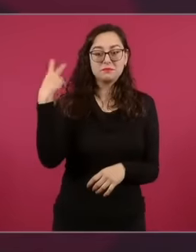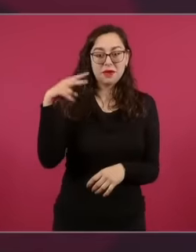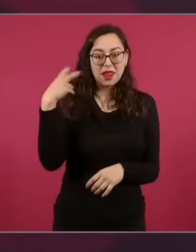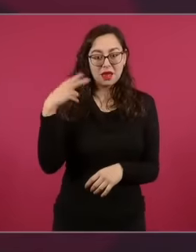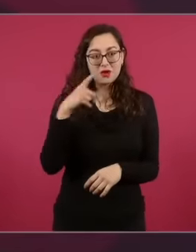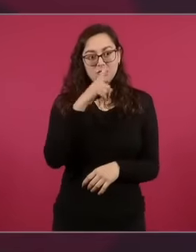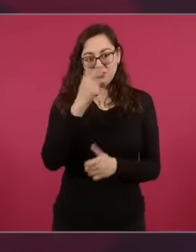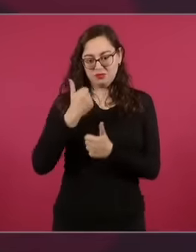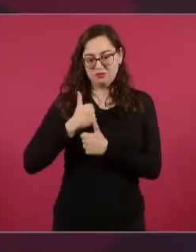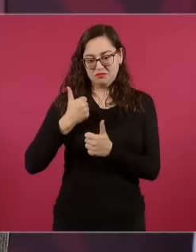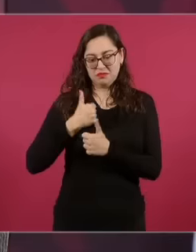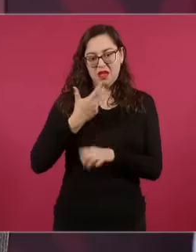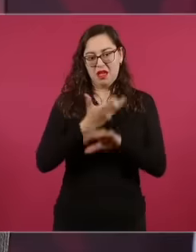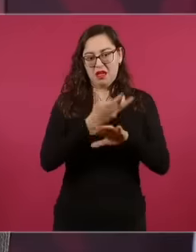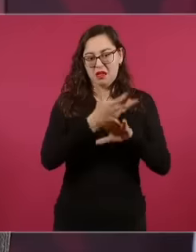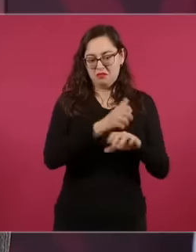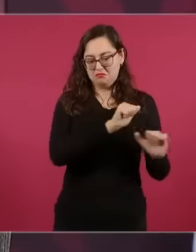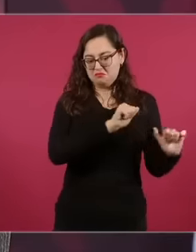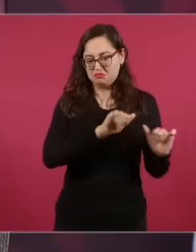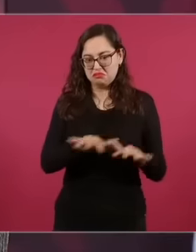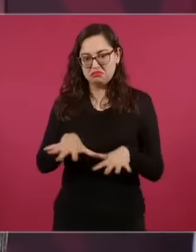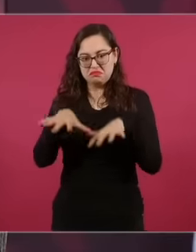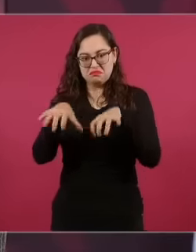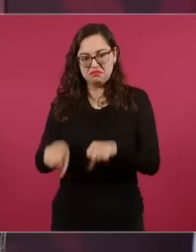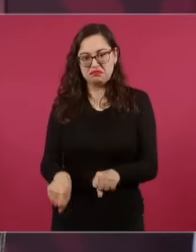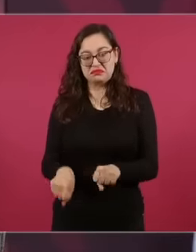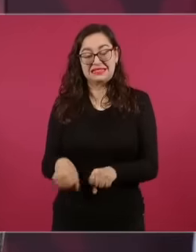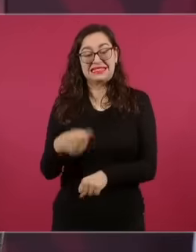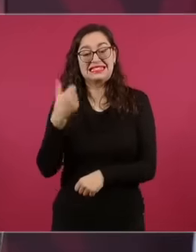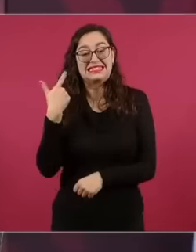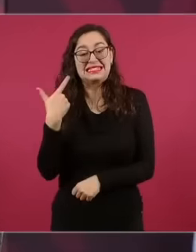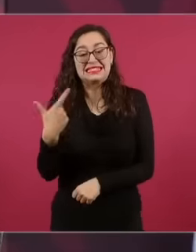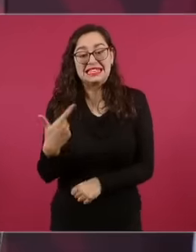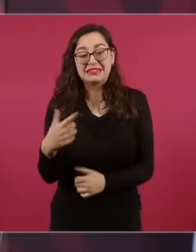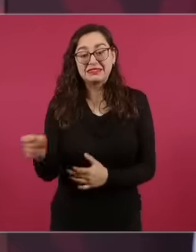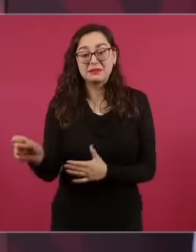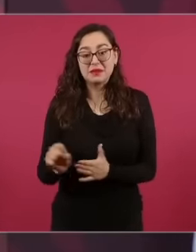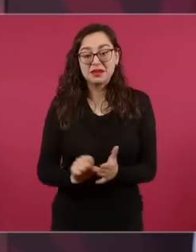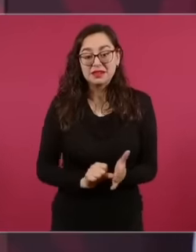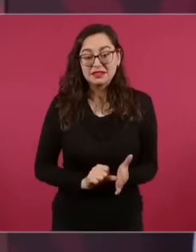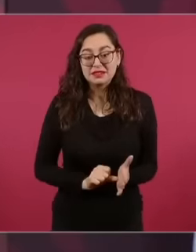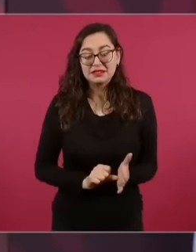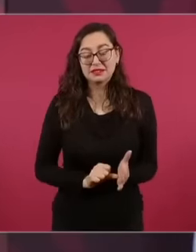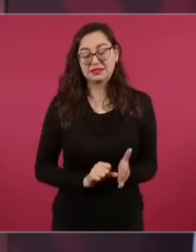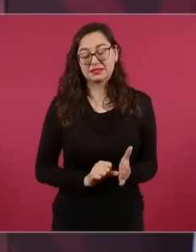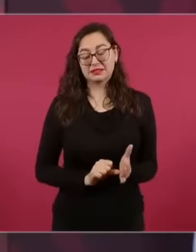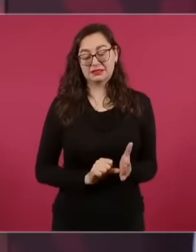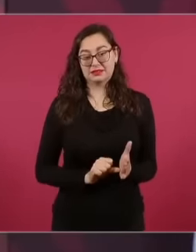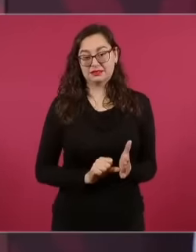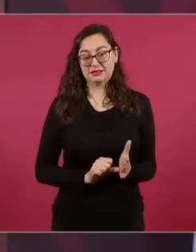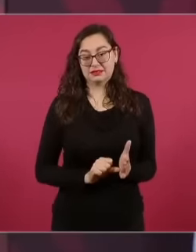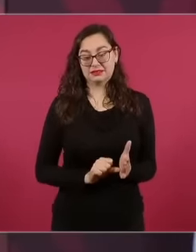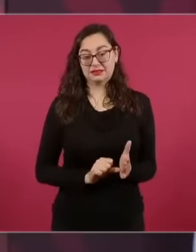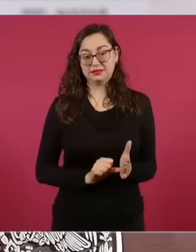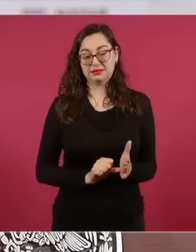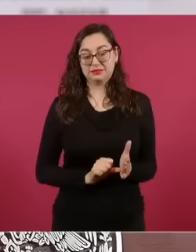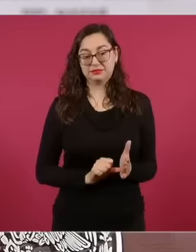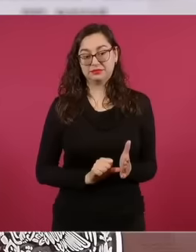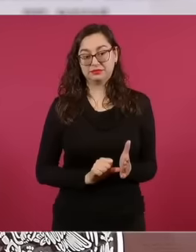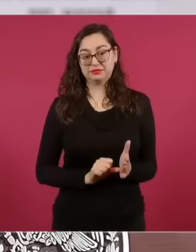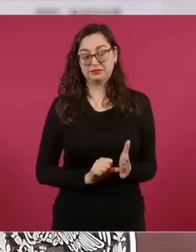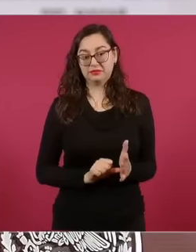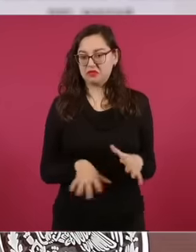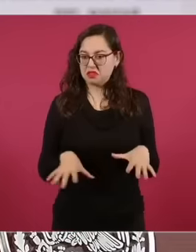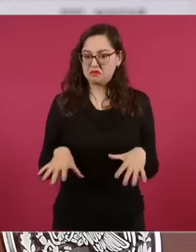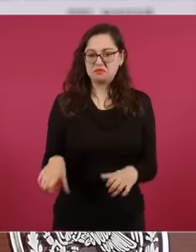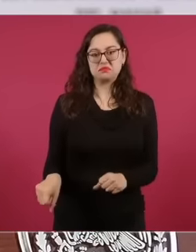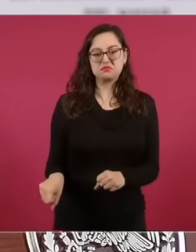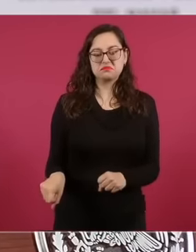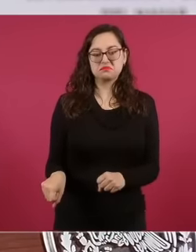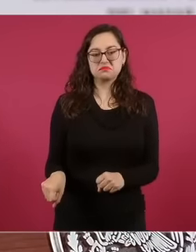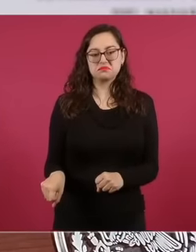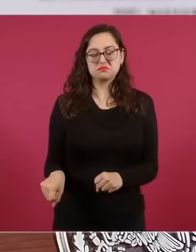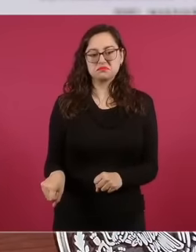months taking our territory and then